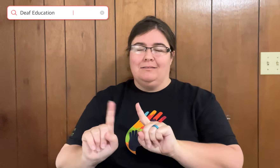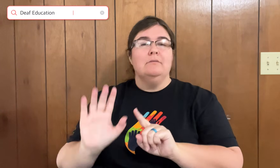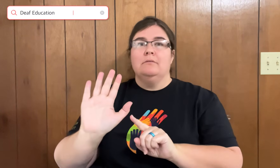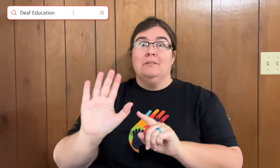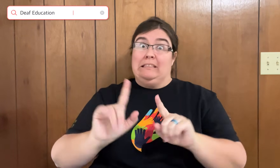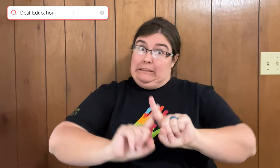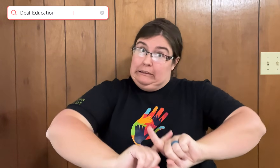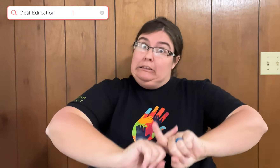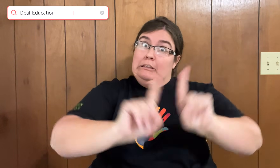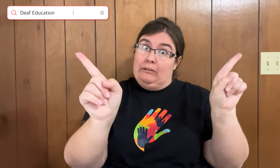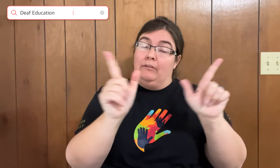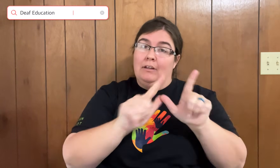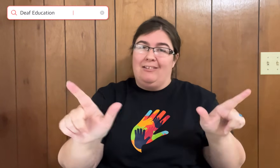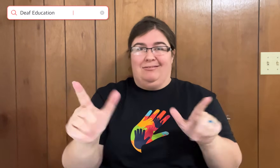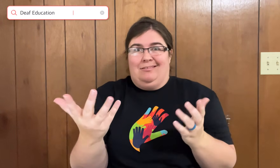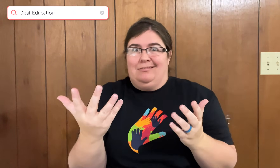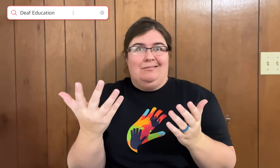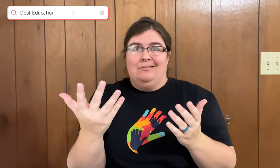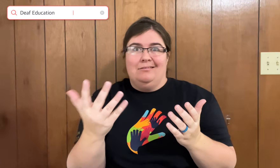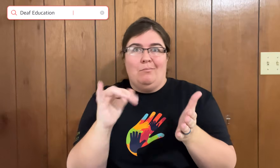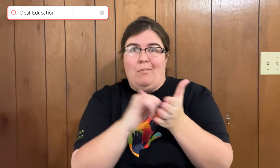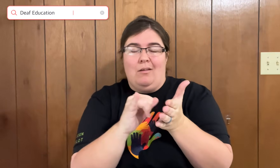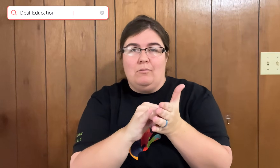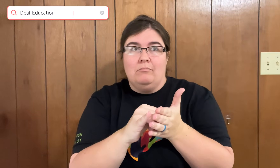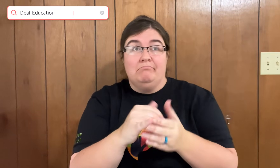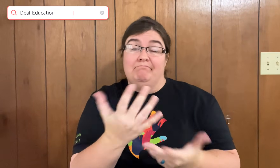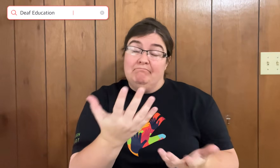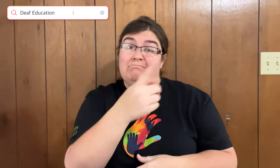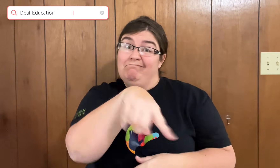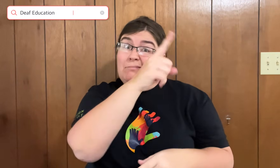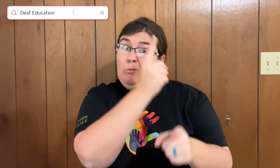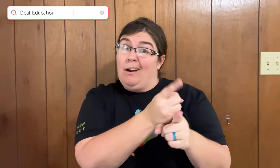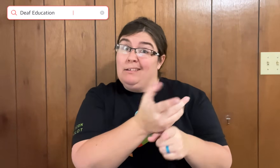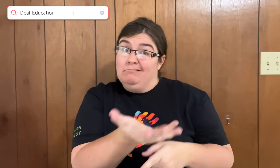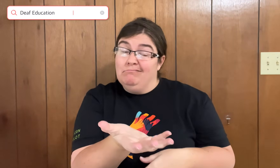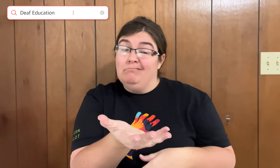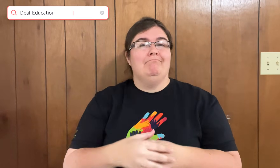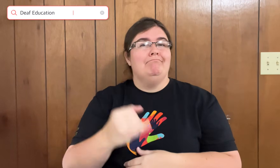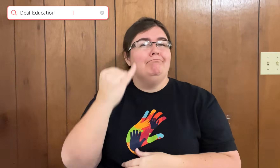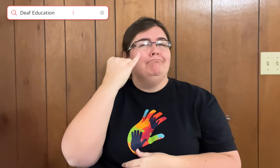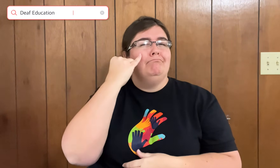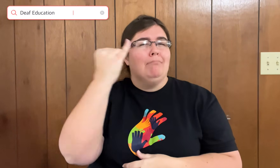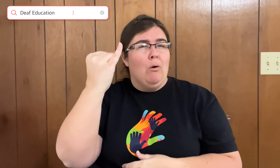not just different accents. Different languages entirely would be impossible. And they have a point.